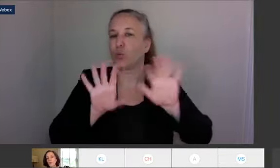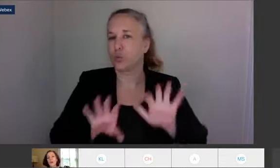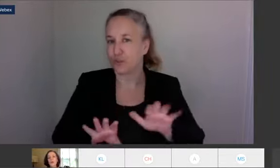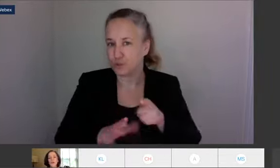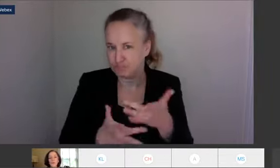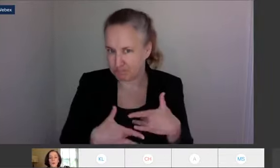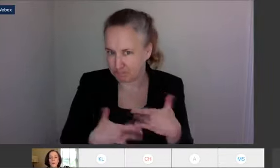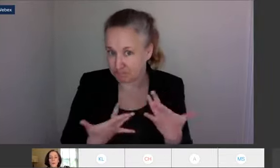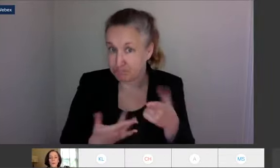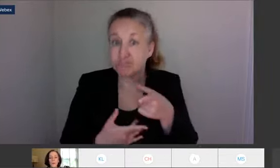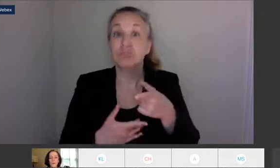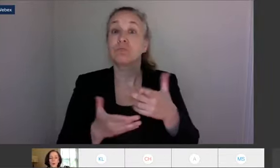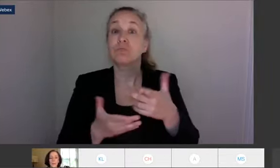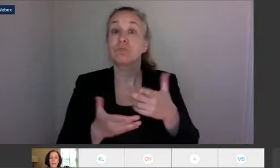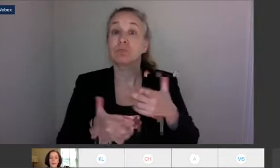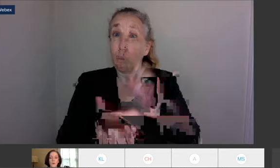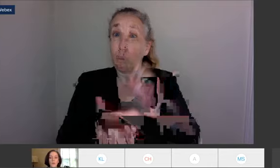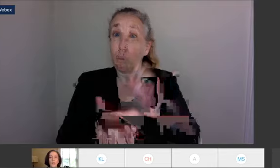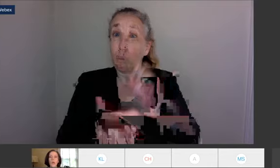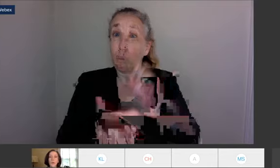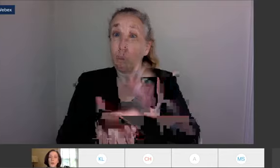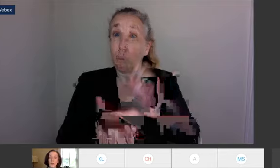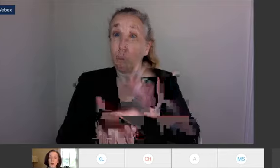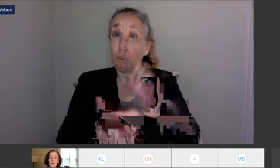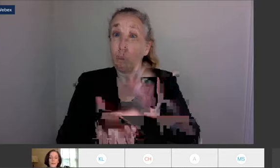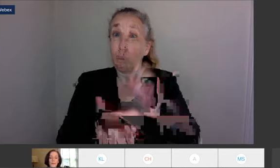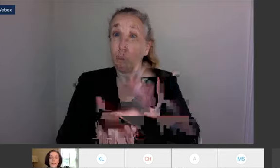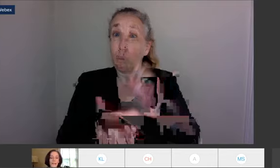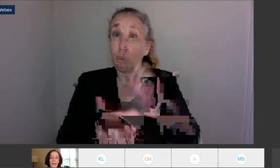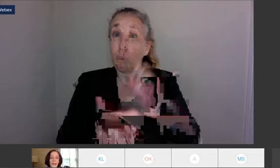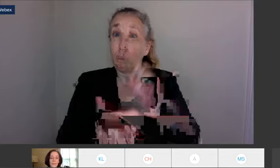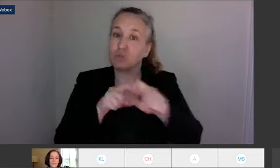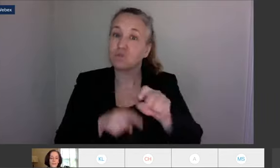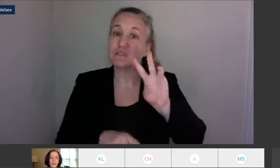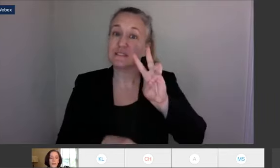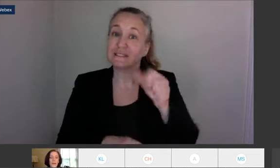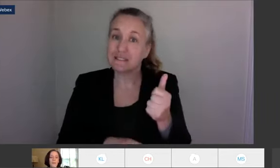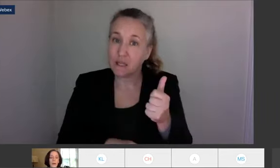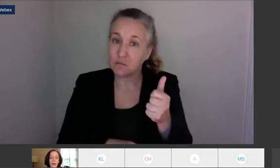register for an appointment in Norristown you can call